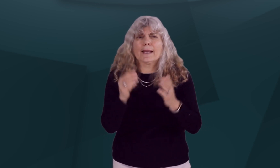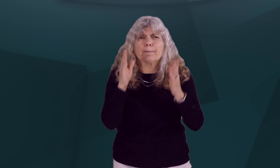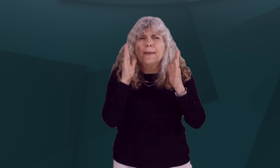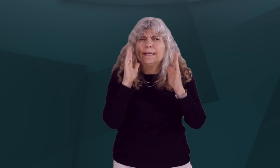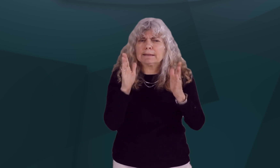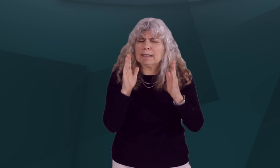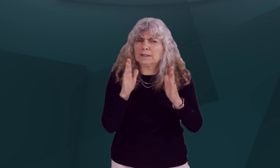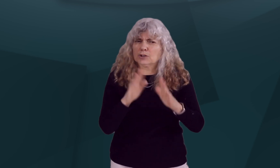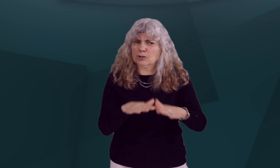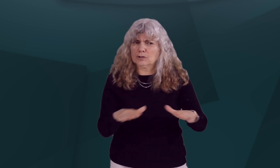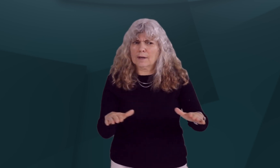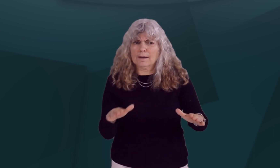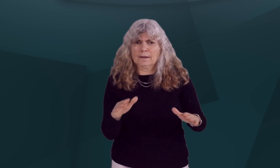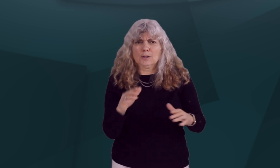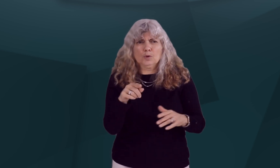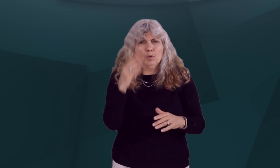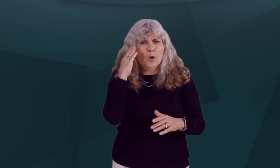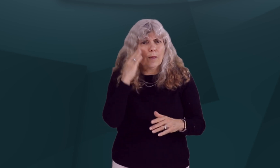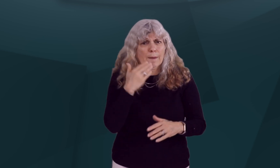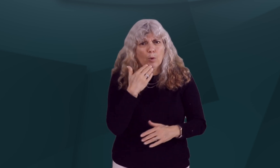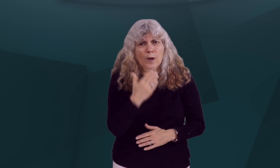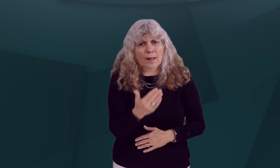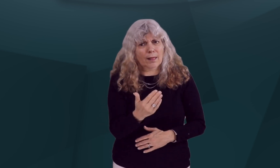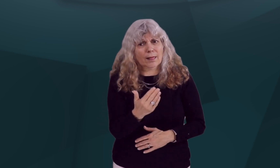And pay attention to your child. You know them the best.